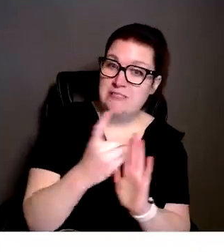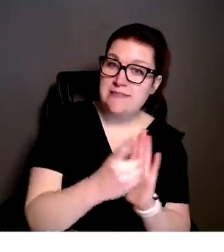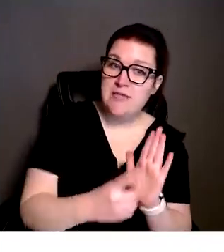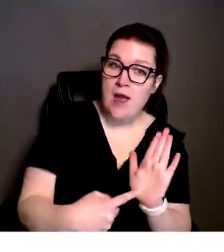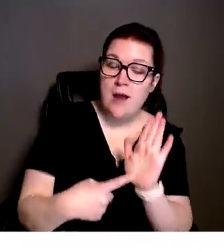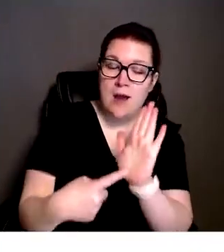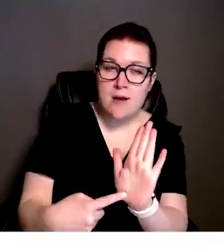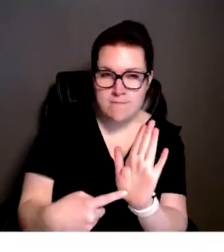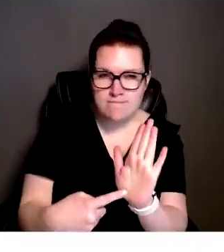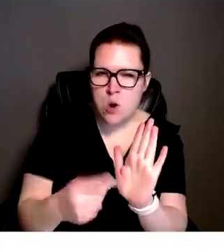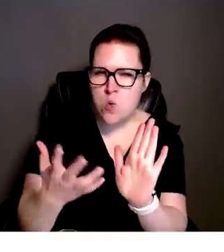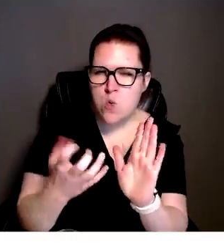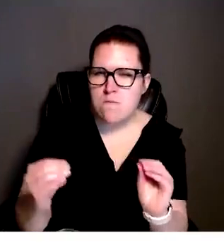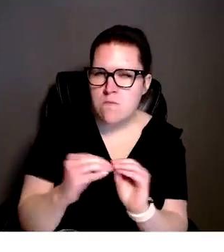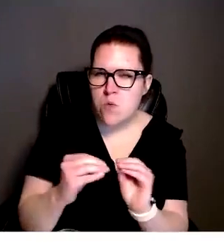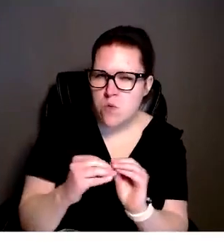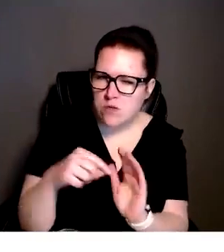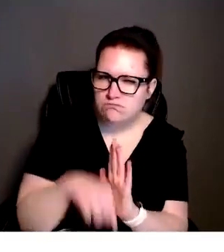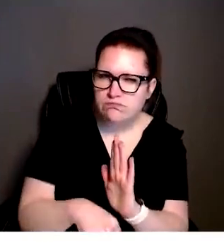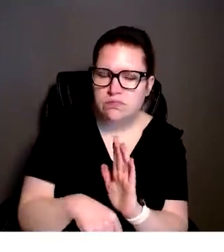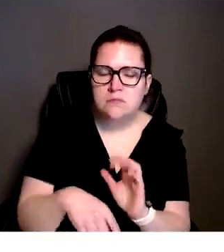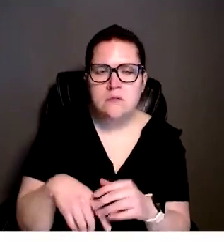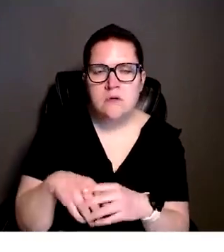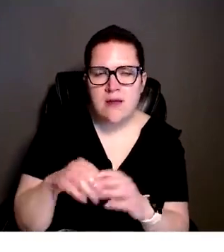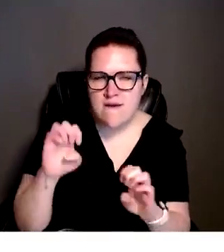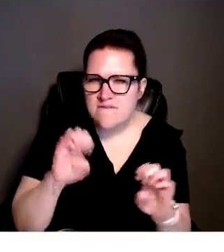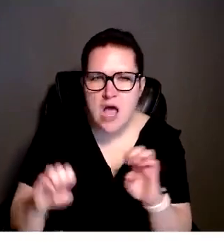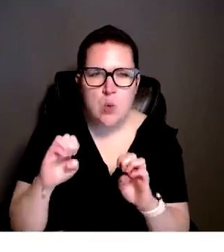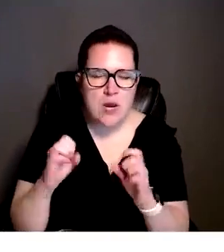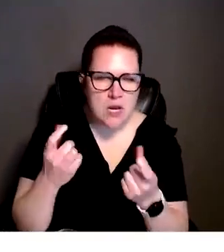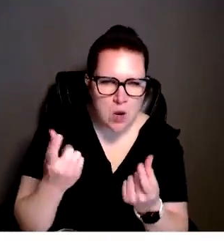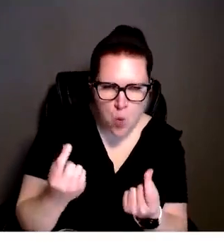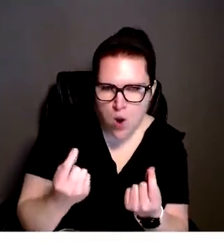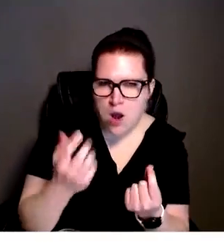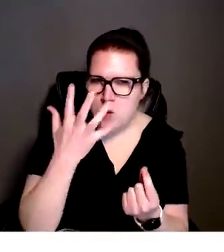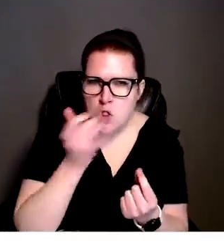but also evaluating what it's like when it's going through pilot testing.